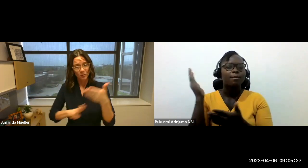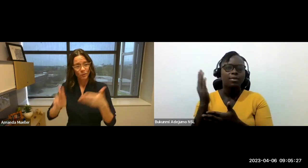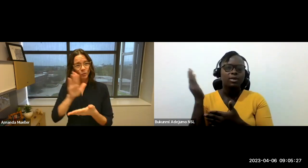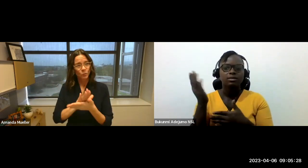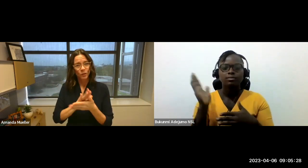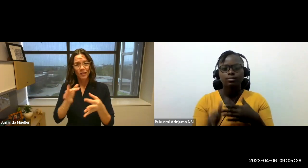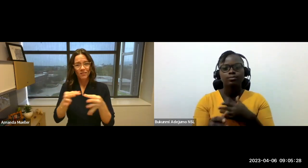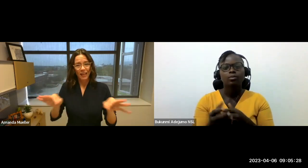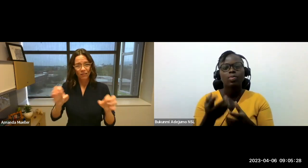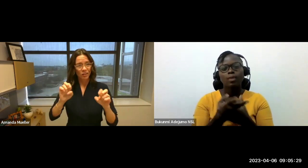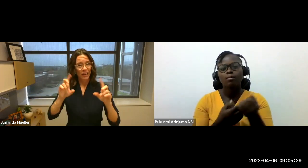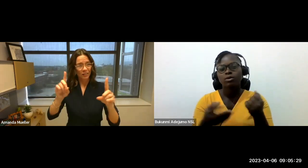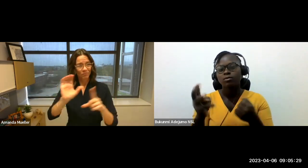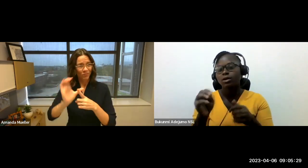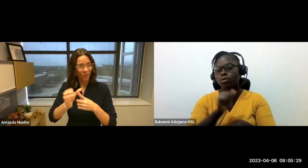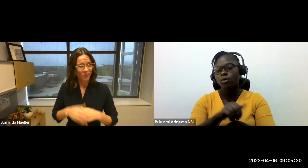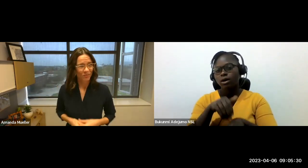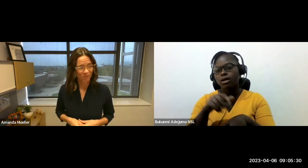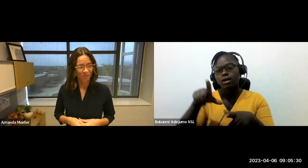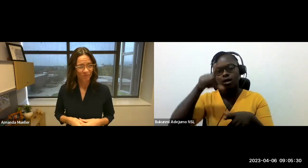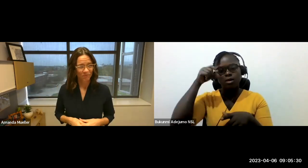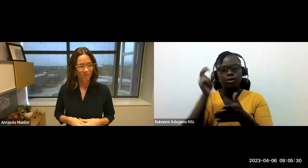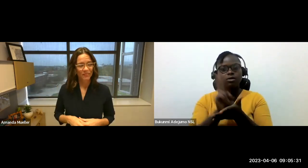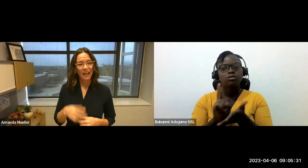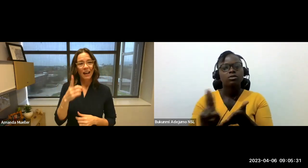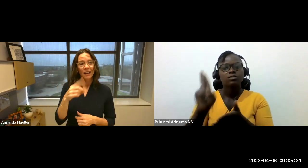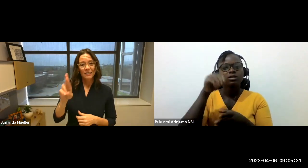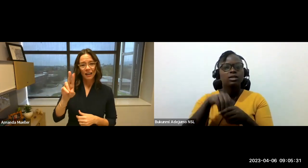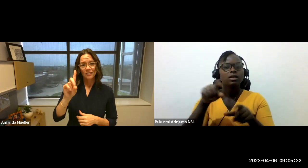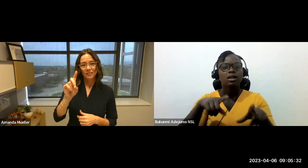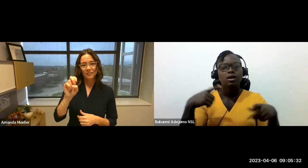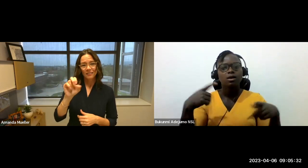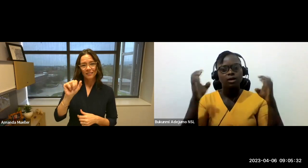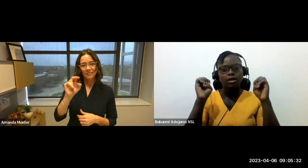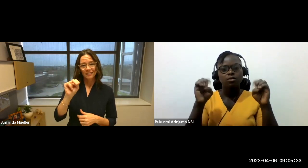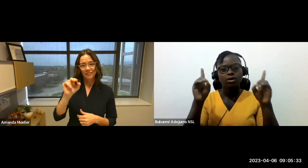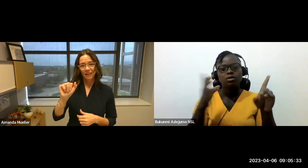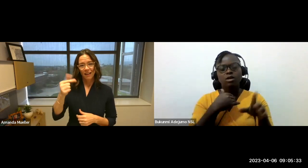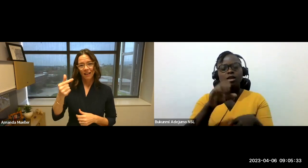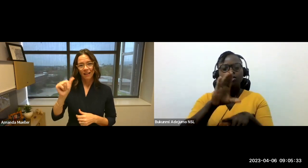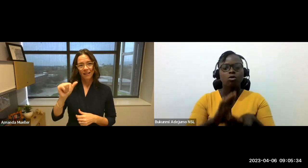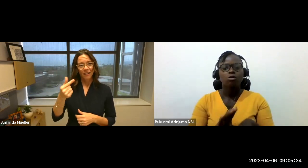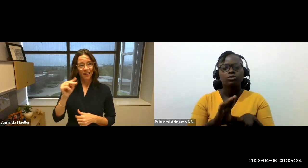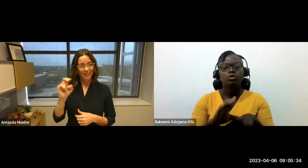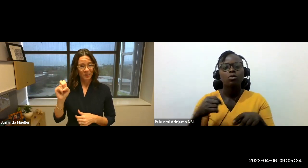both of them work at galled at university in the language, education, and culture. We have Deanna.